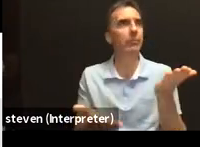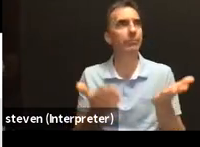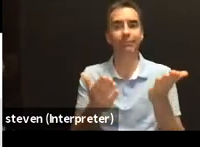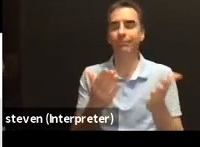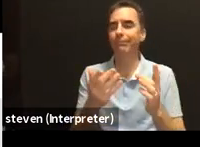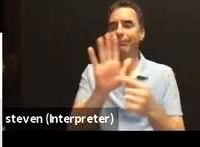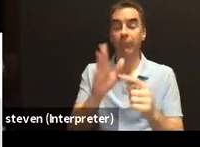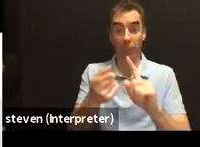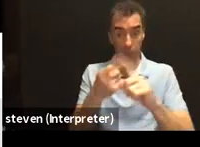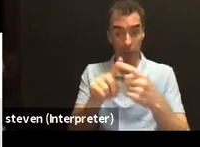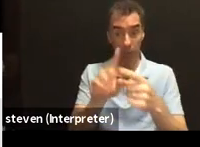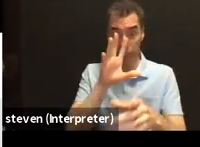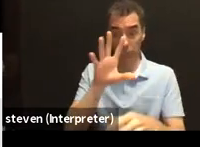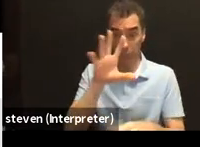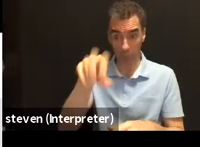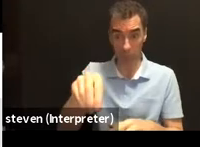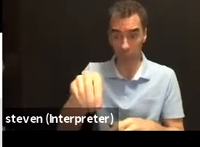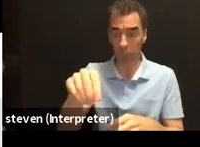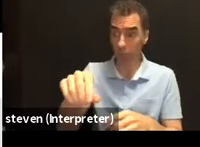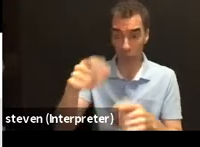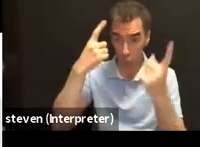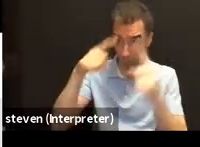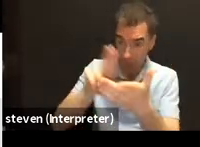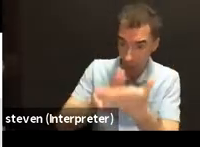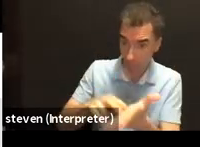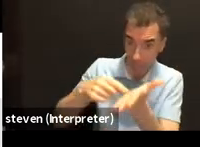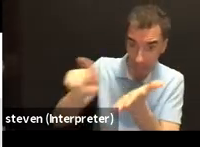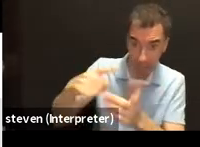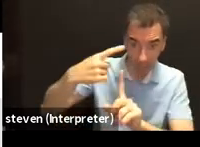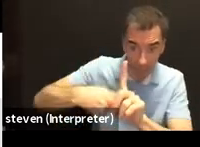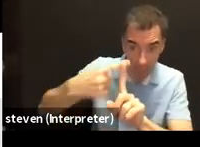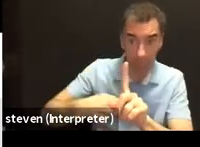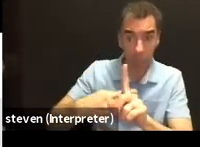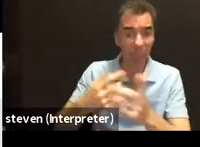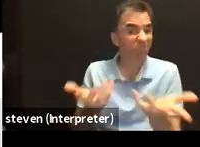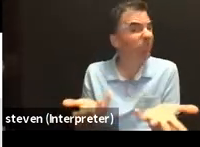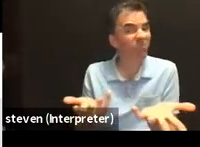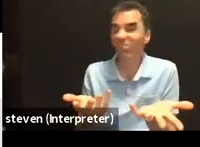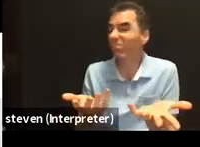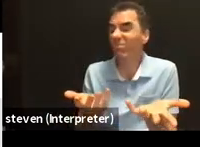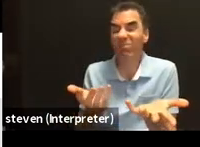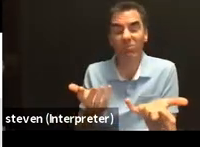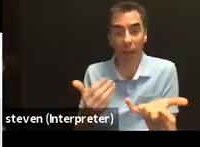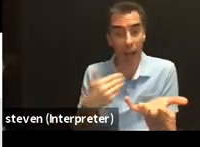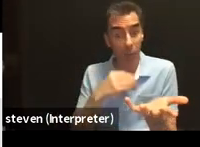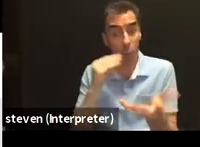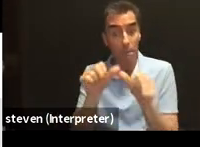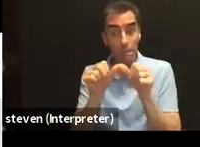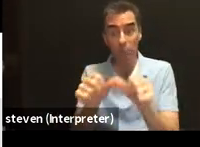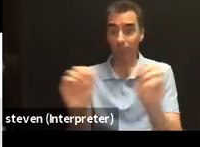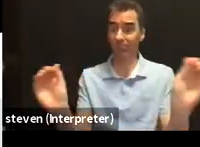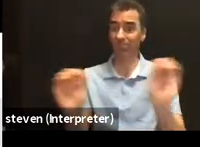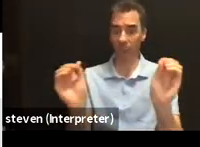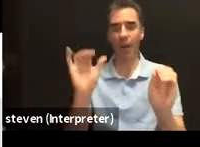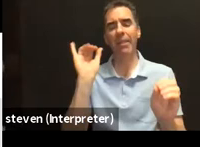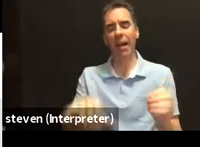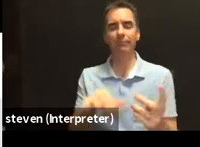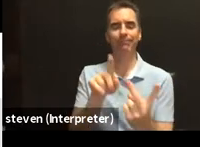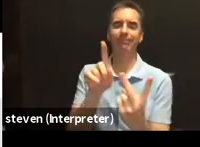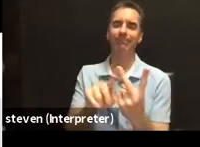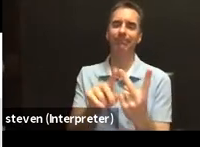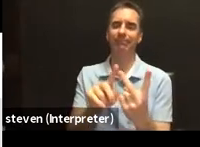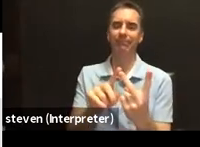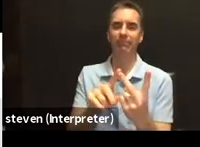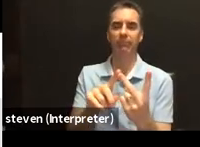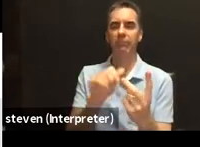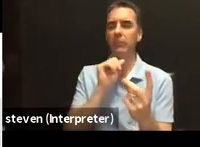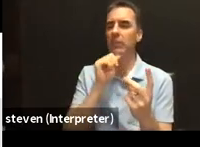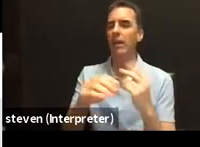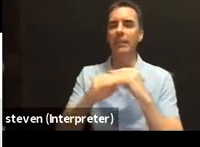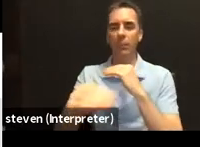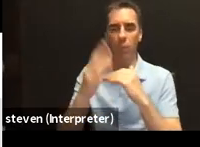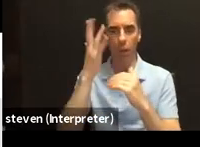maria.rodriguez: Part of the mortgage that they have nothing sign of a document that states that they that's their permanent home, we consider that to be unstable, the house because any situation can happen where